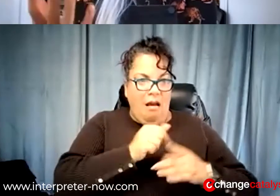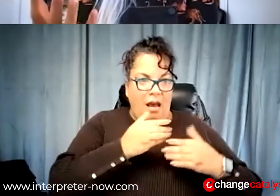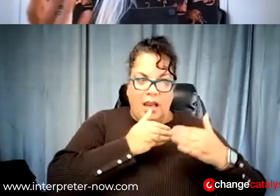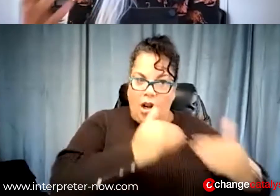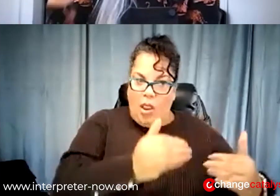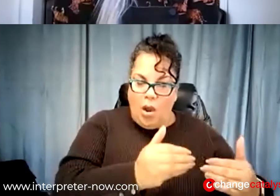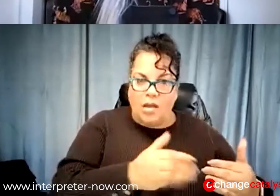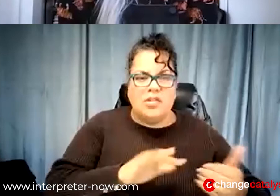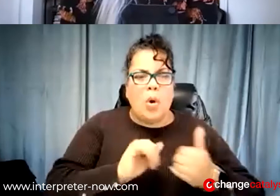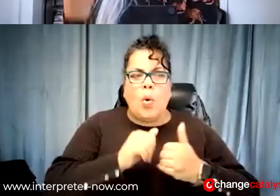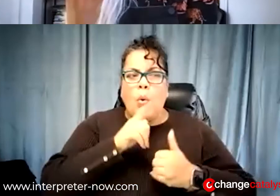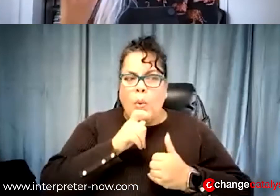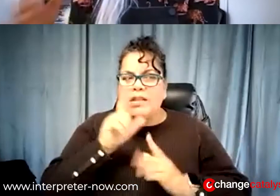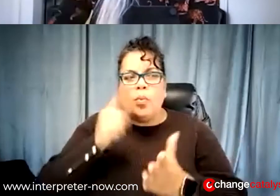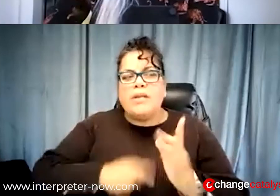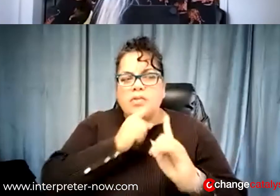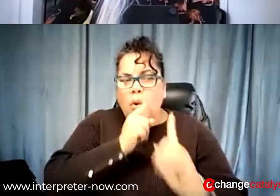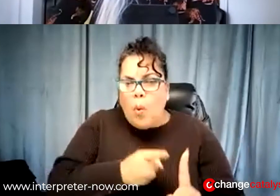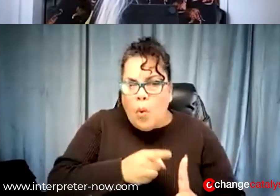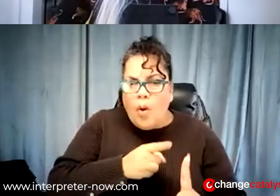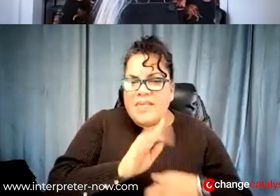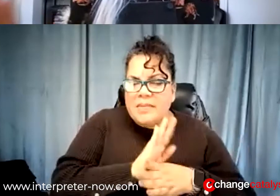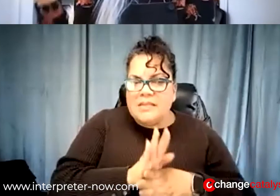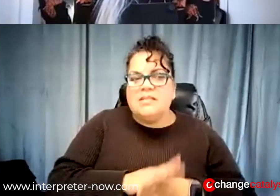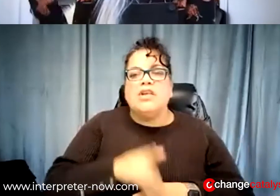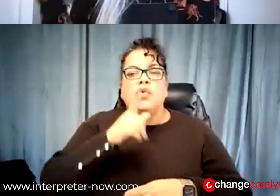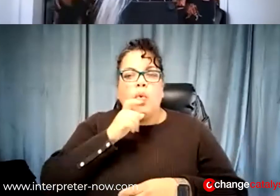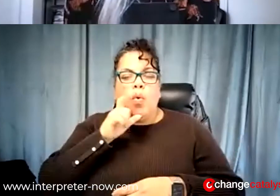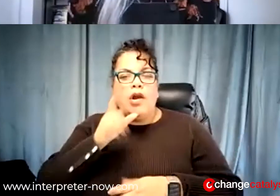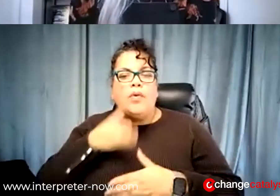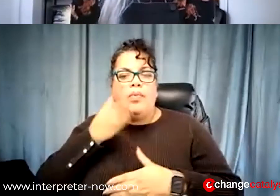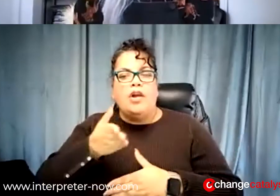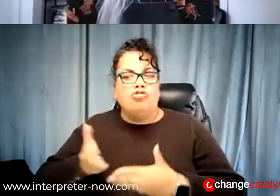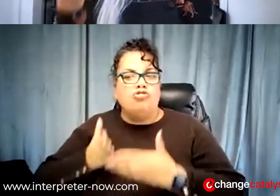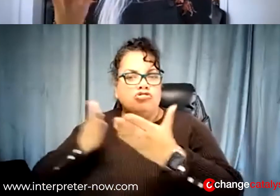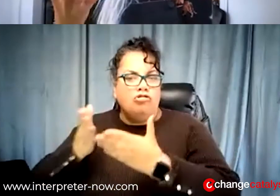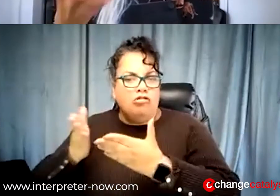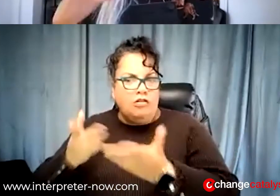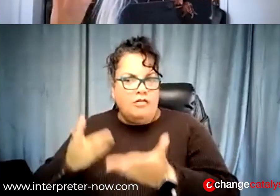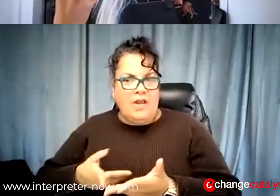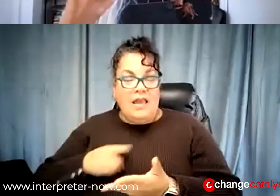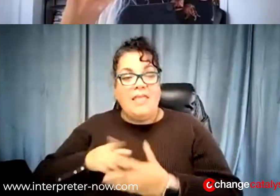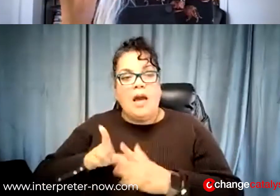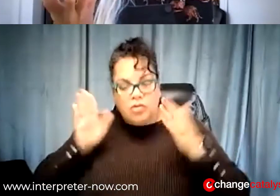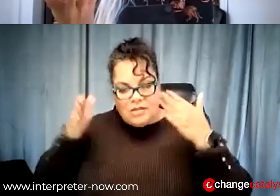Who are you serving? How are you feeling? I think that that can really recenter you into building and developing something for